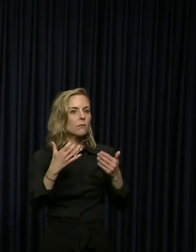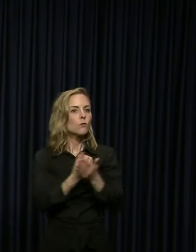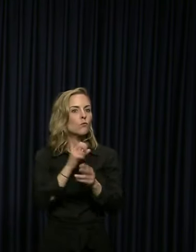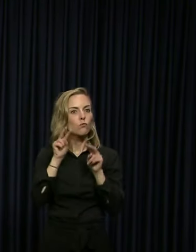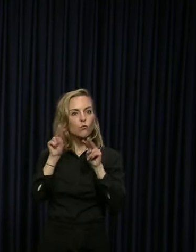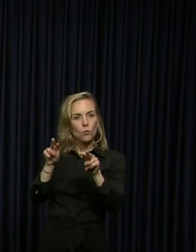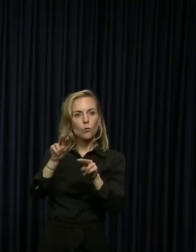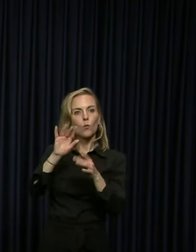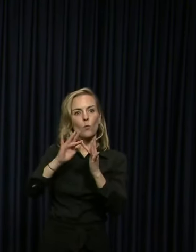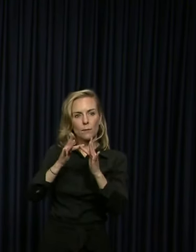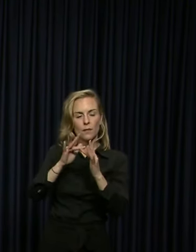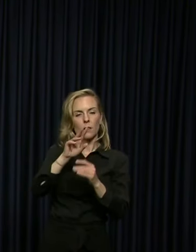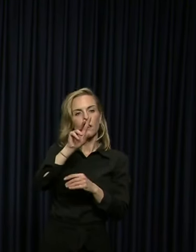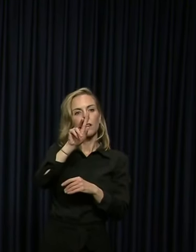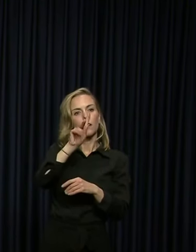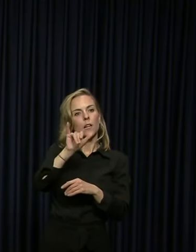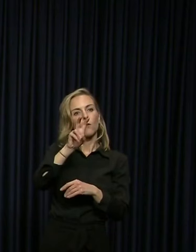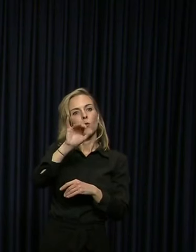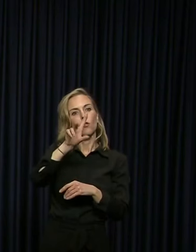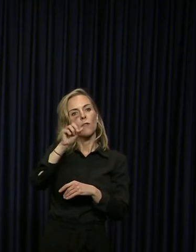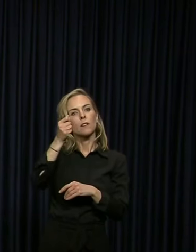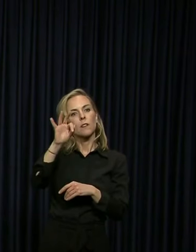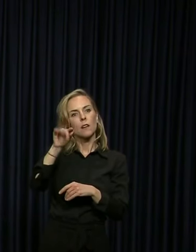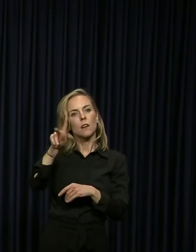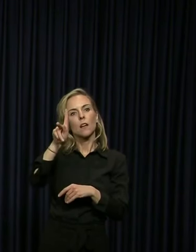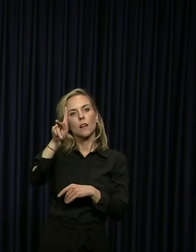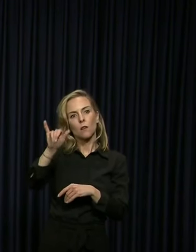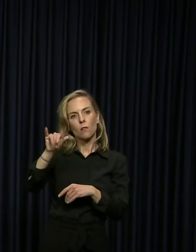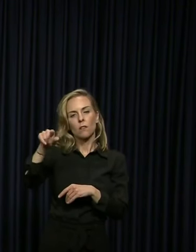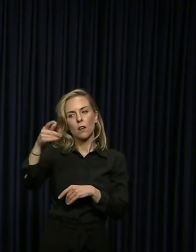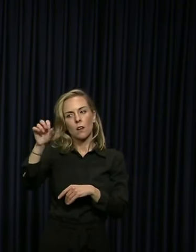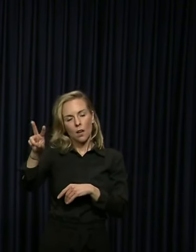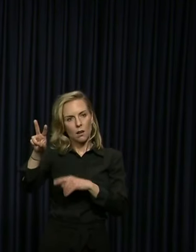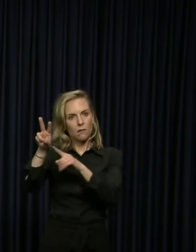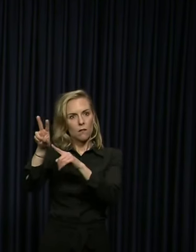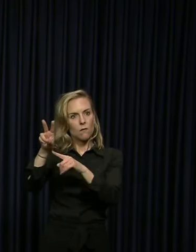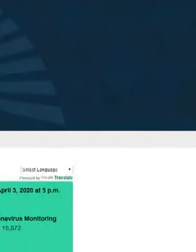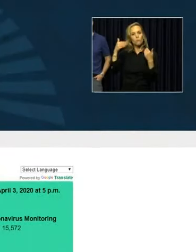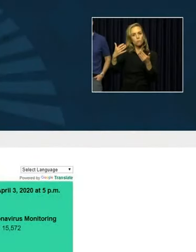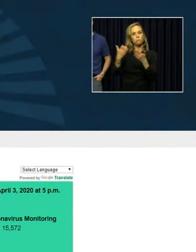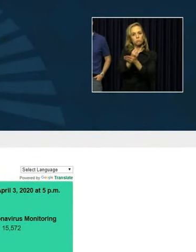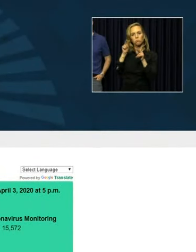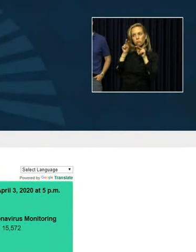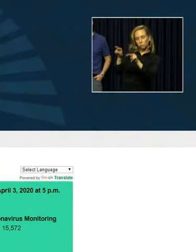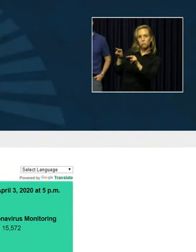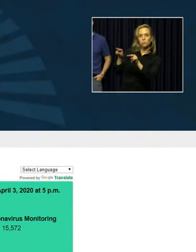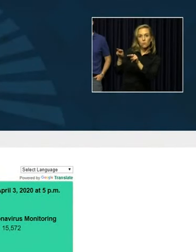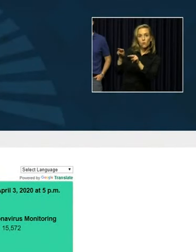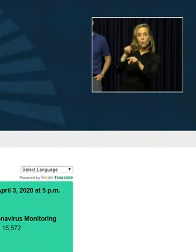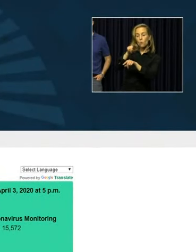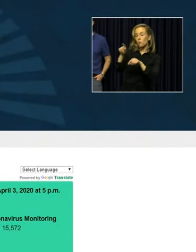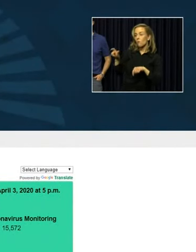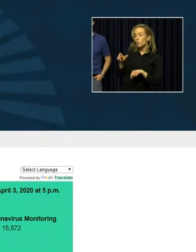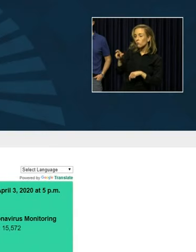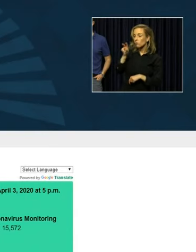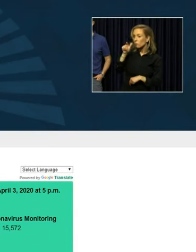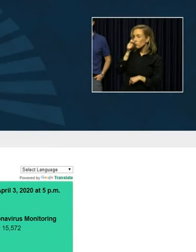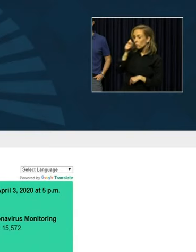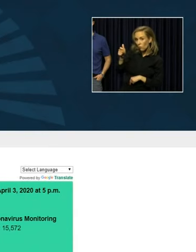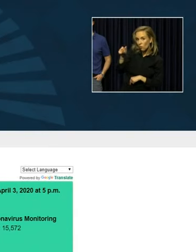LOCALLY WHO CAN HELP YOU GET THAT HEALTH CARE COVERAGE. NOW, WHY IS THAT IMPORTANT?